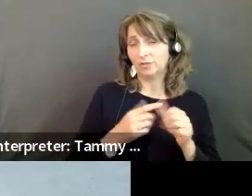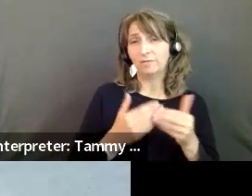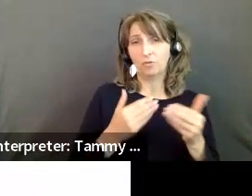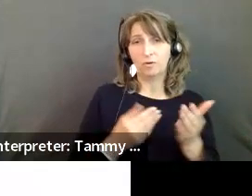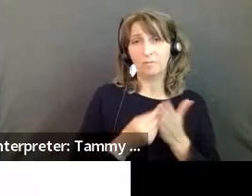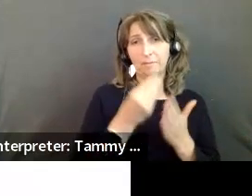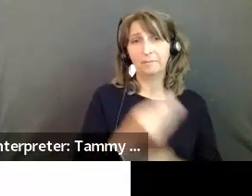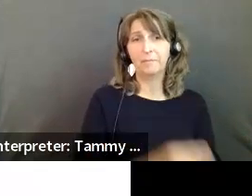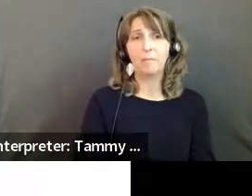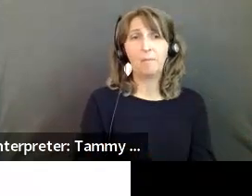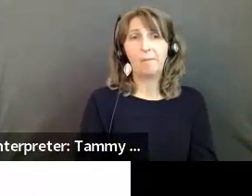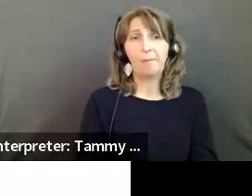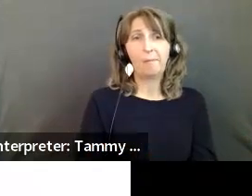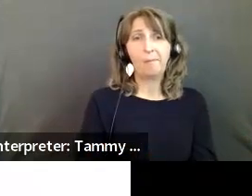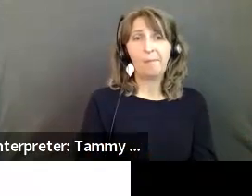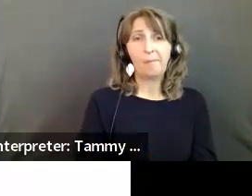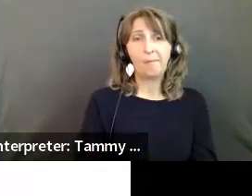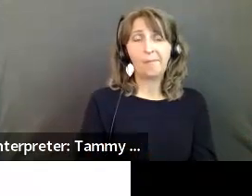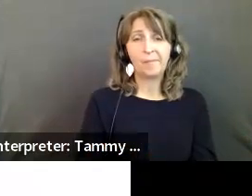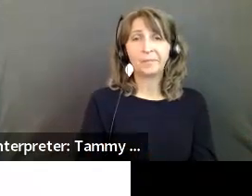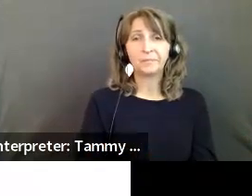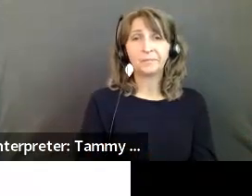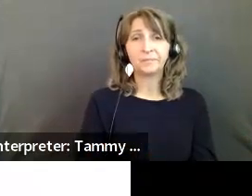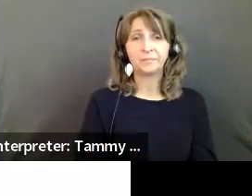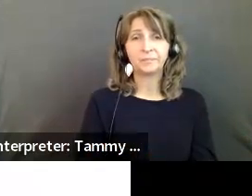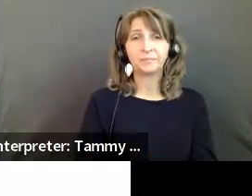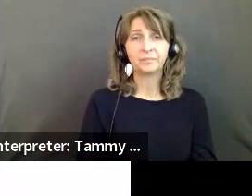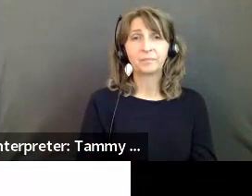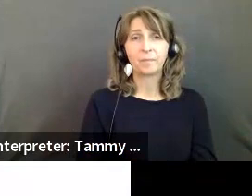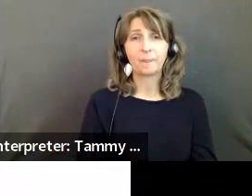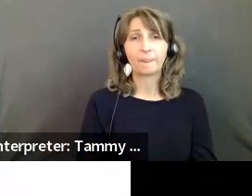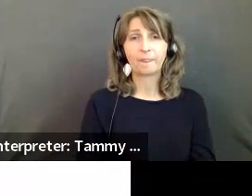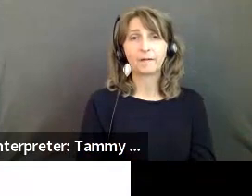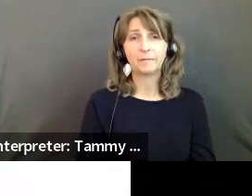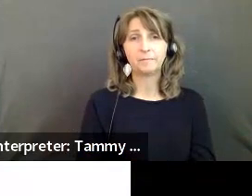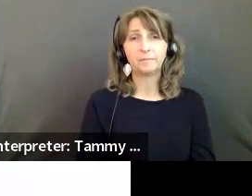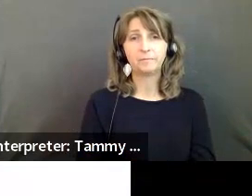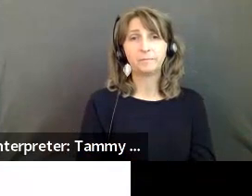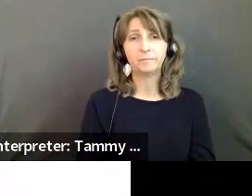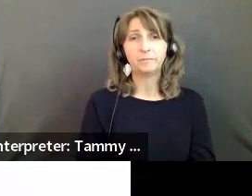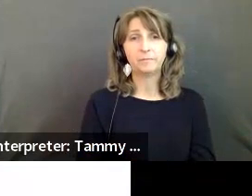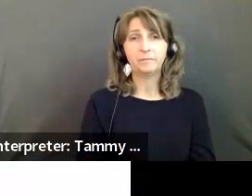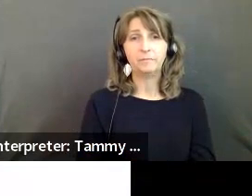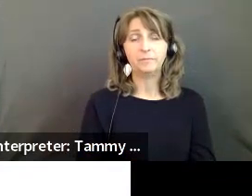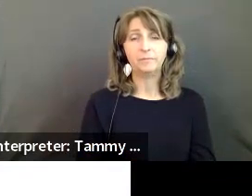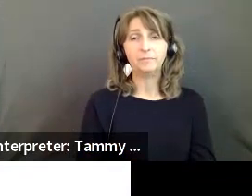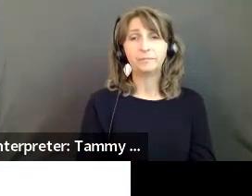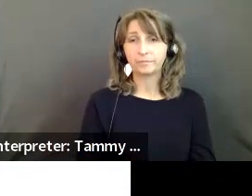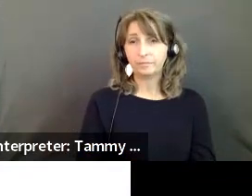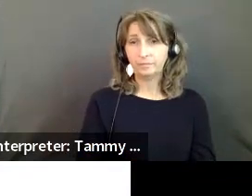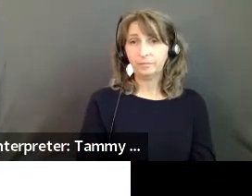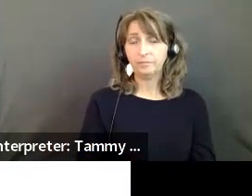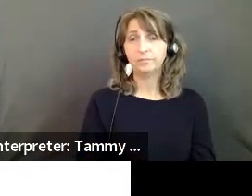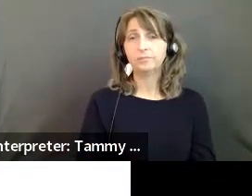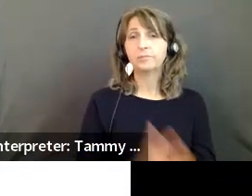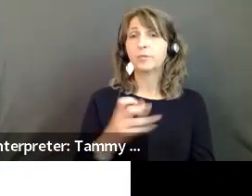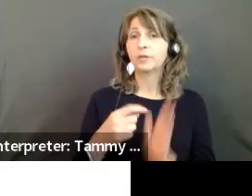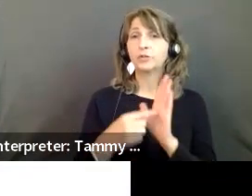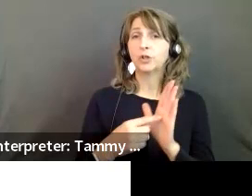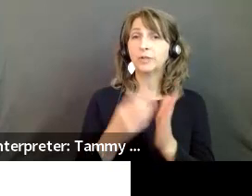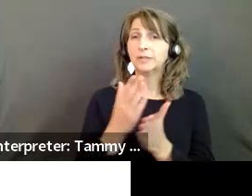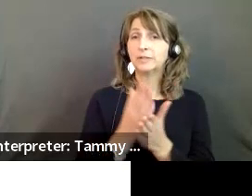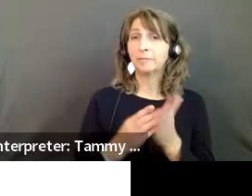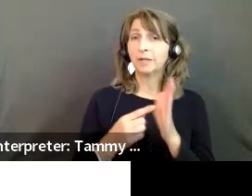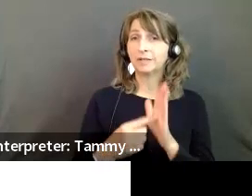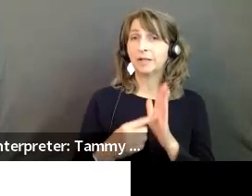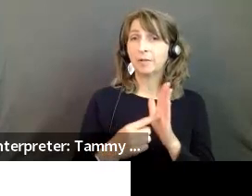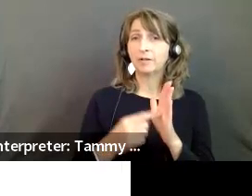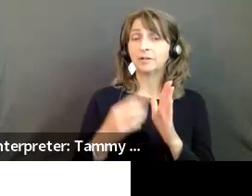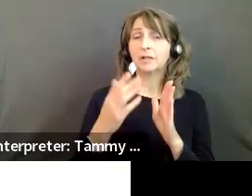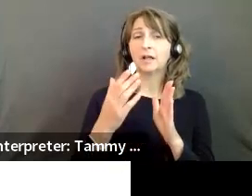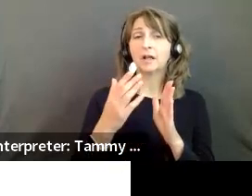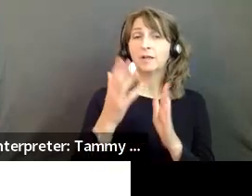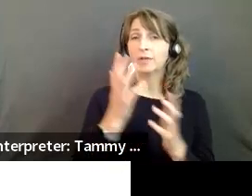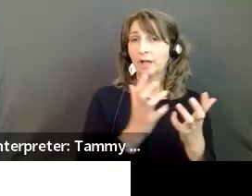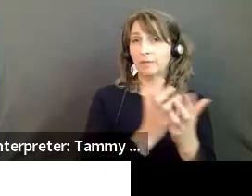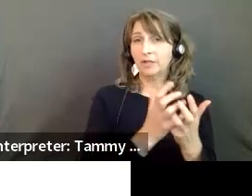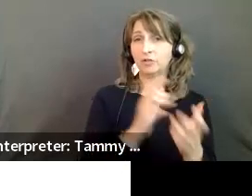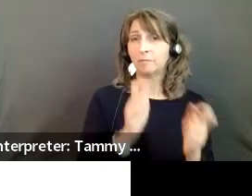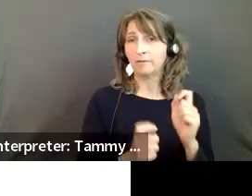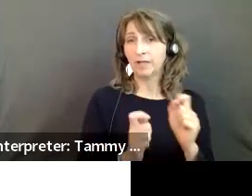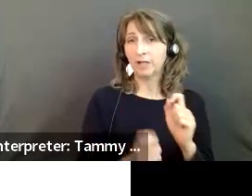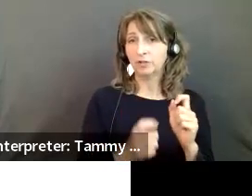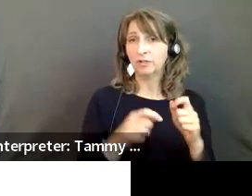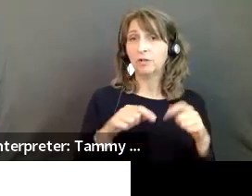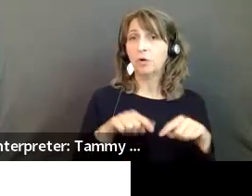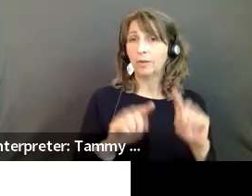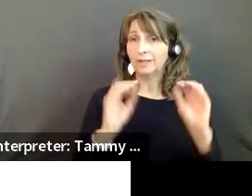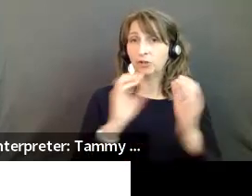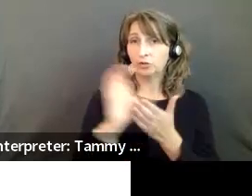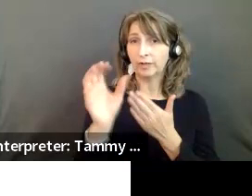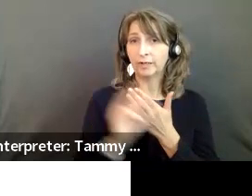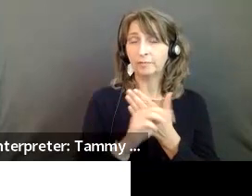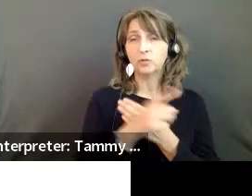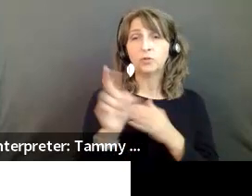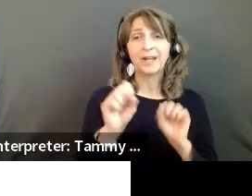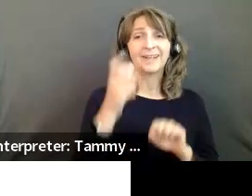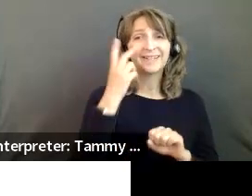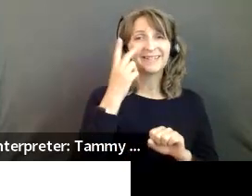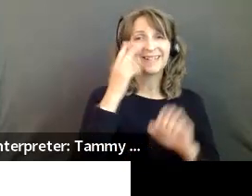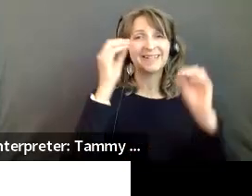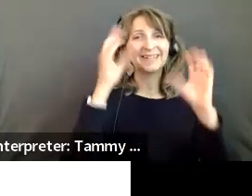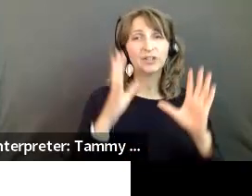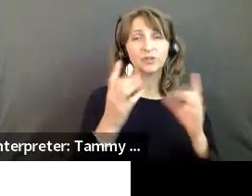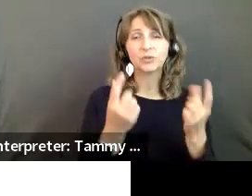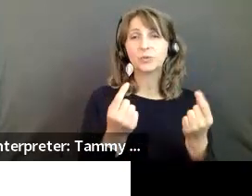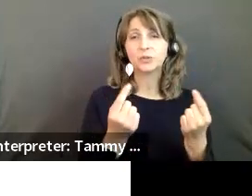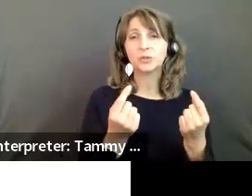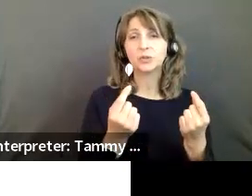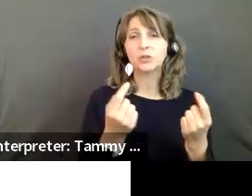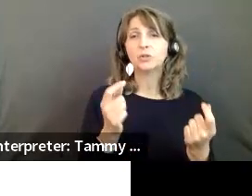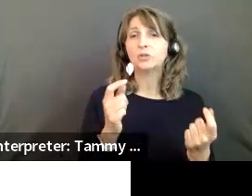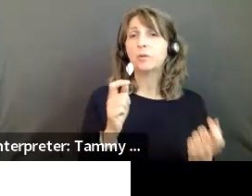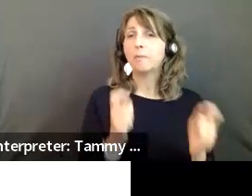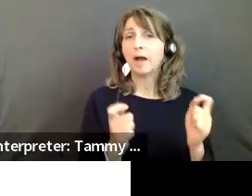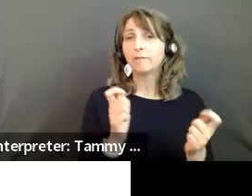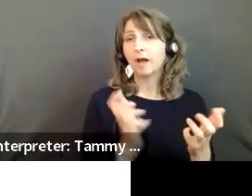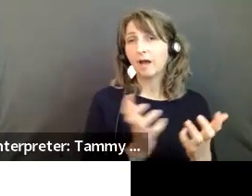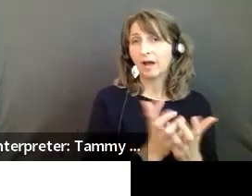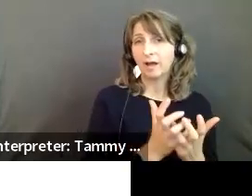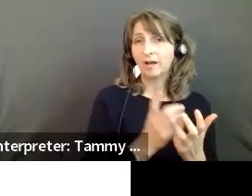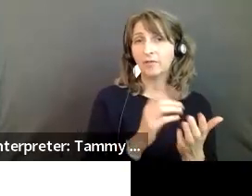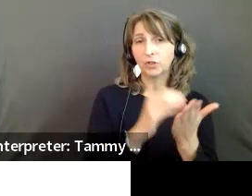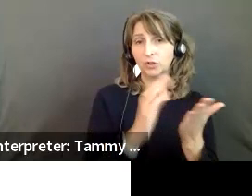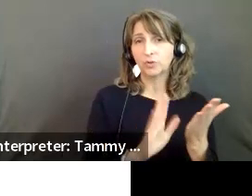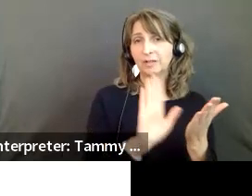Okay. So what I wanted to do, today, as I haven't, if I have enough time, is show some examples of a combinations and modifications within a curriculum so you can kind of see what teachers could do to modify and accommodate for students specific needs.